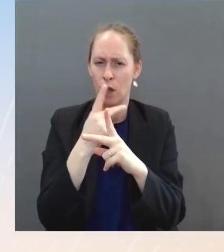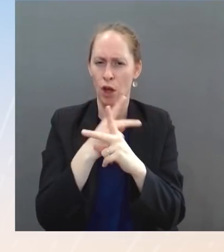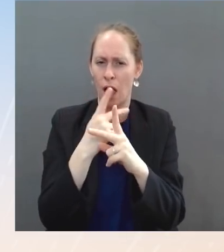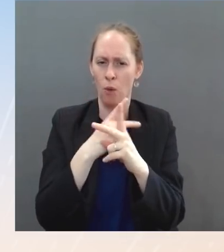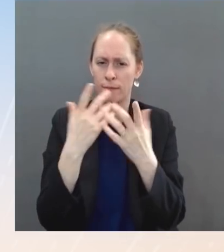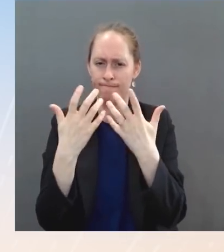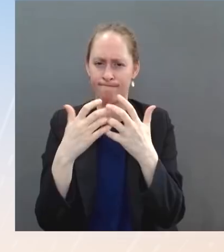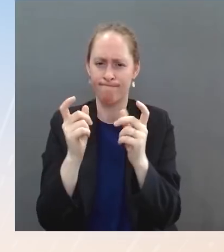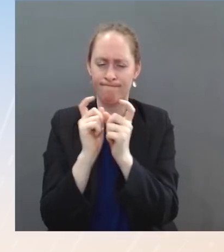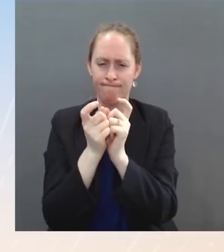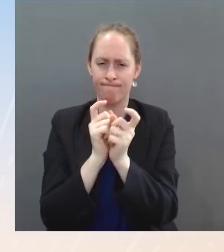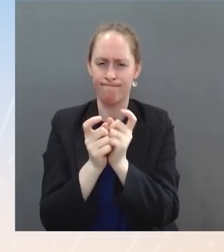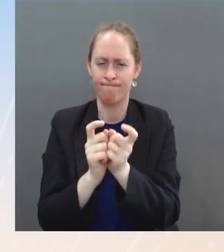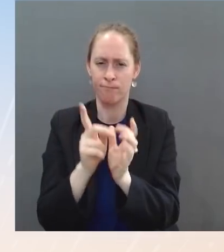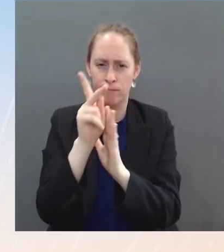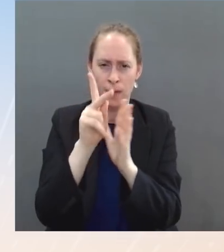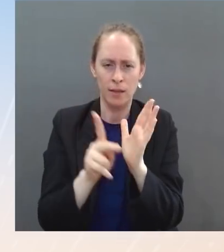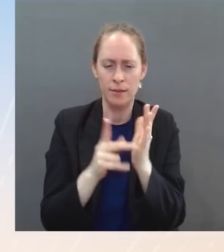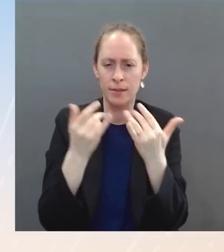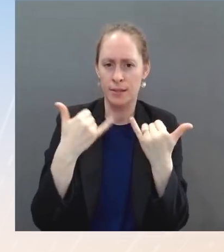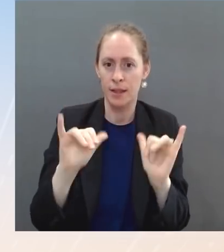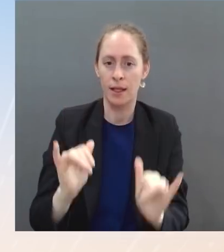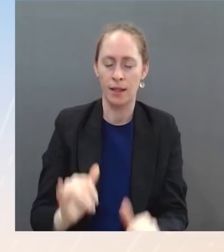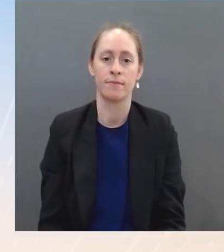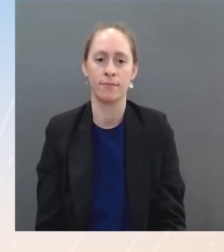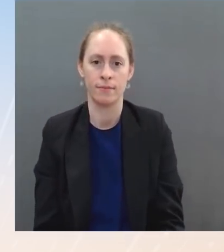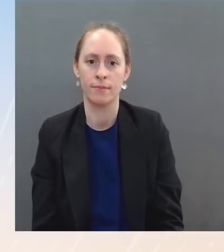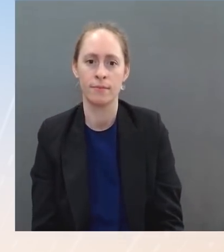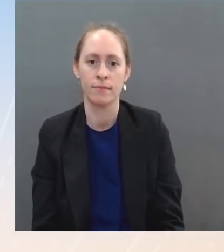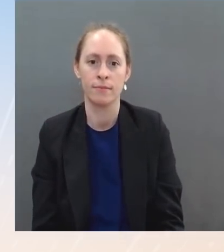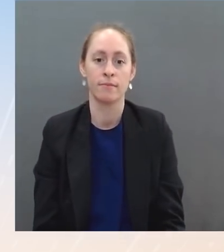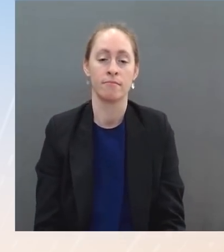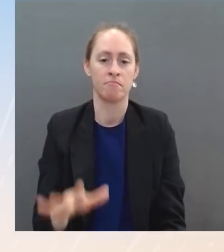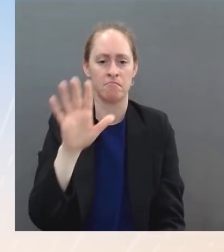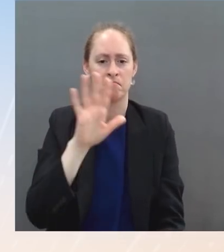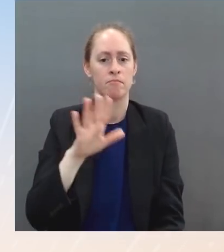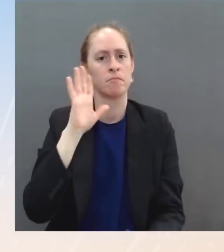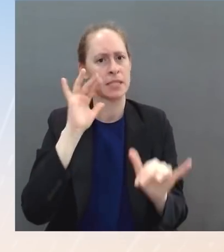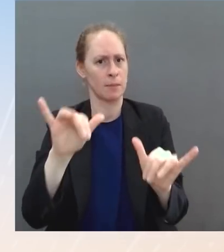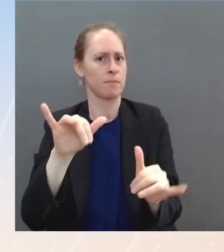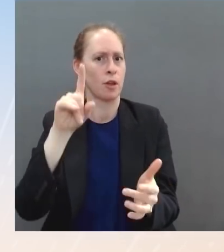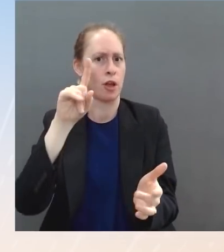In terms of the number, it doesn't mean we will -- we will reach that number. As you know, while there have been